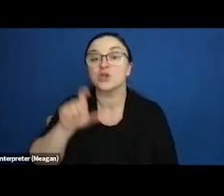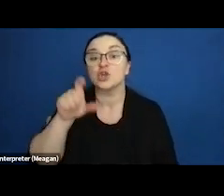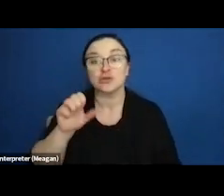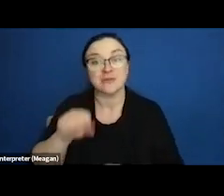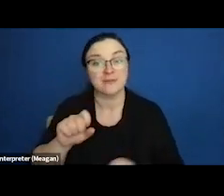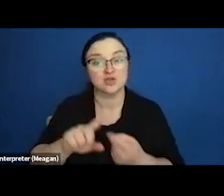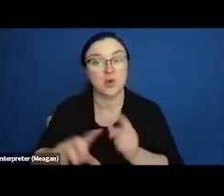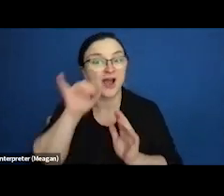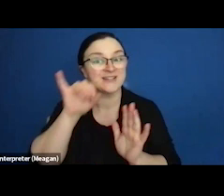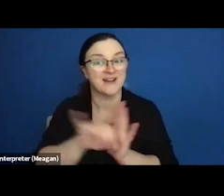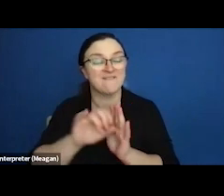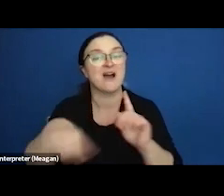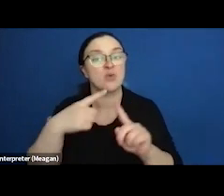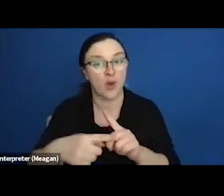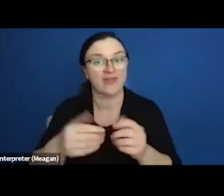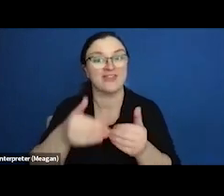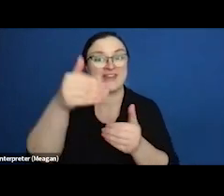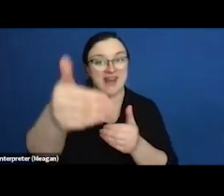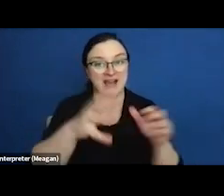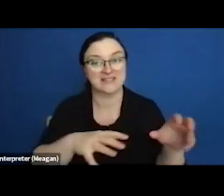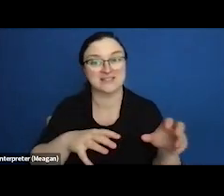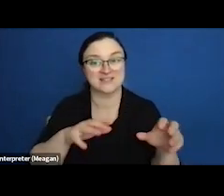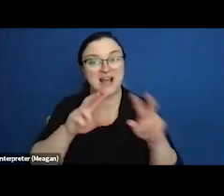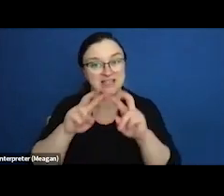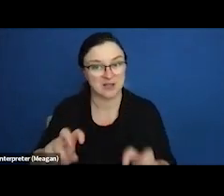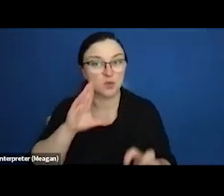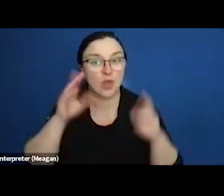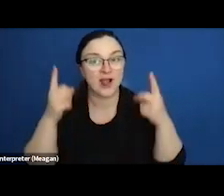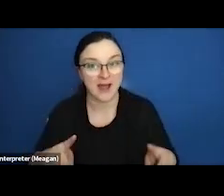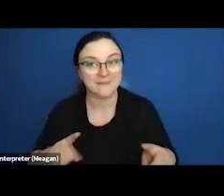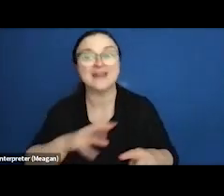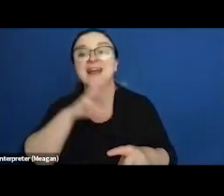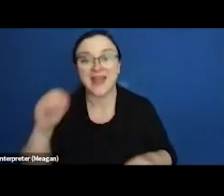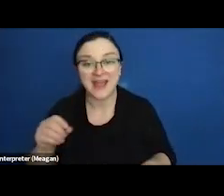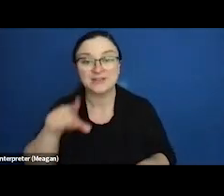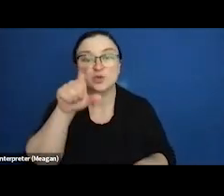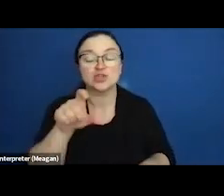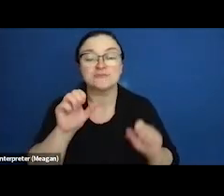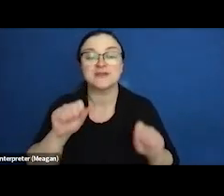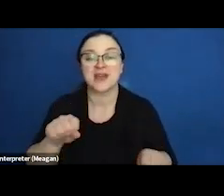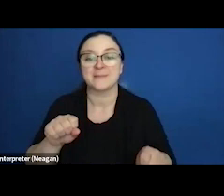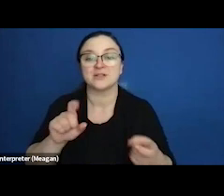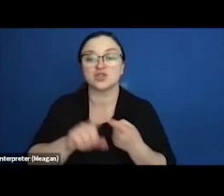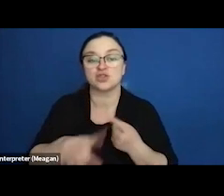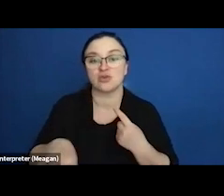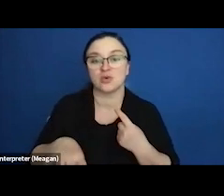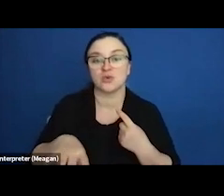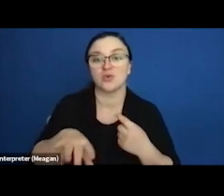when they're next conducting a health needs assessment, and you should be able to participate